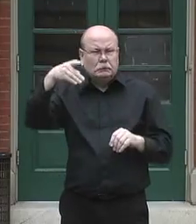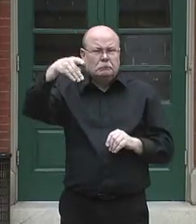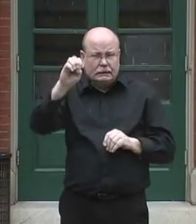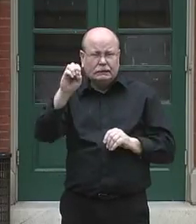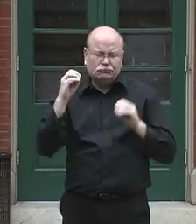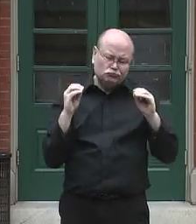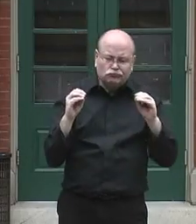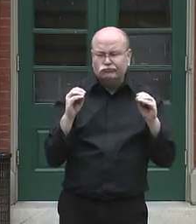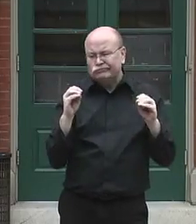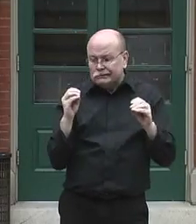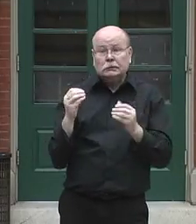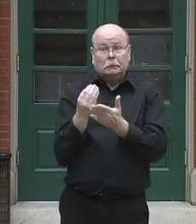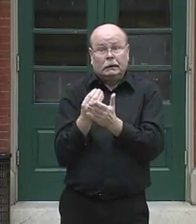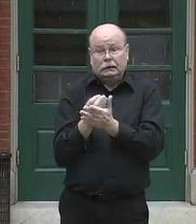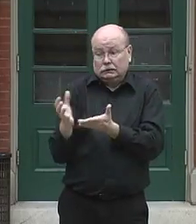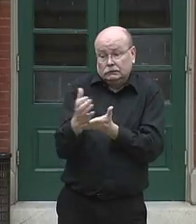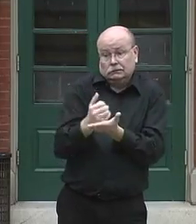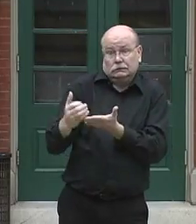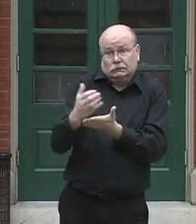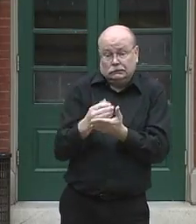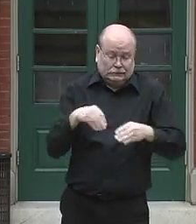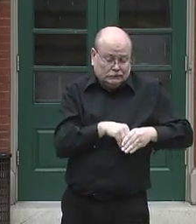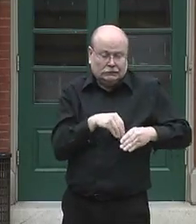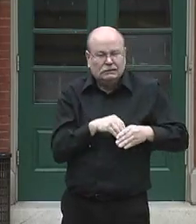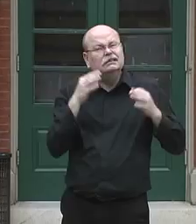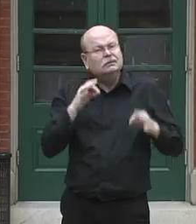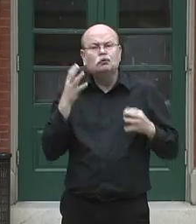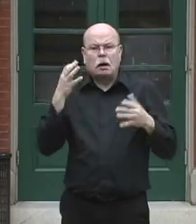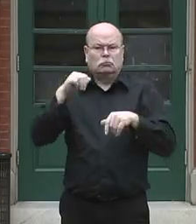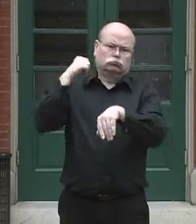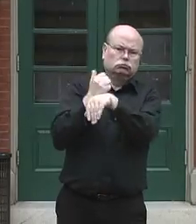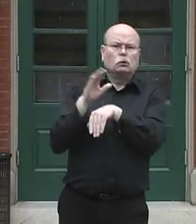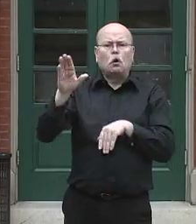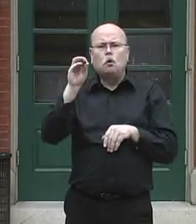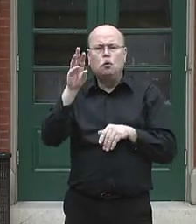at the Minnesota School for the Deaf in Faribault. After he saved some money,